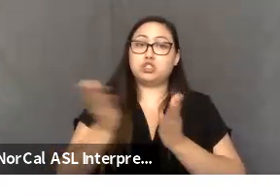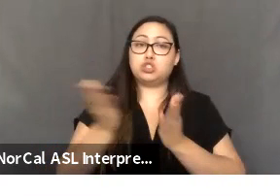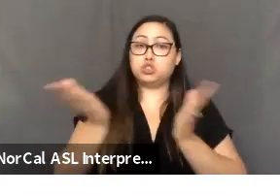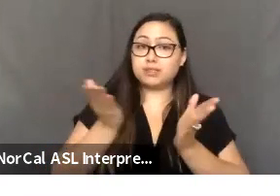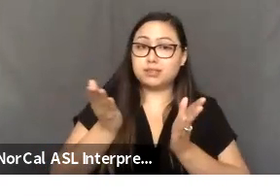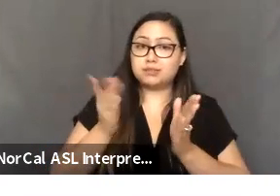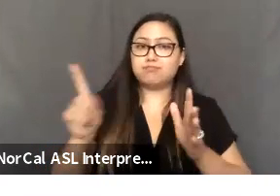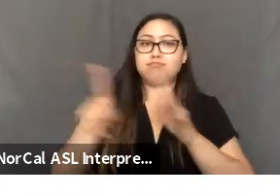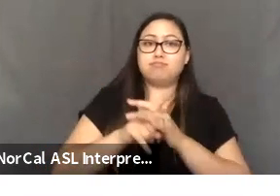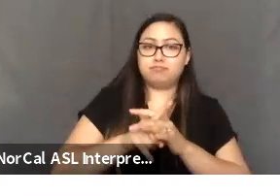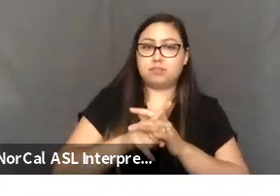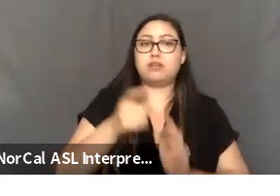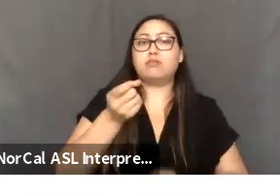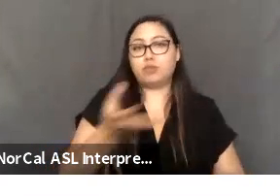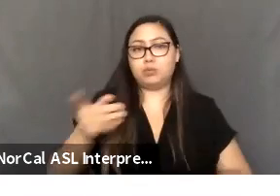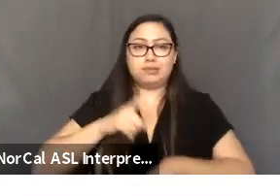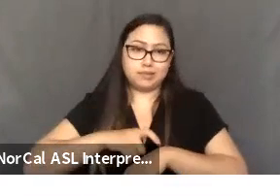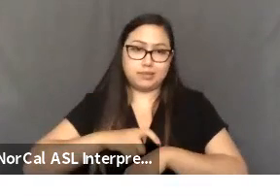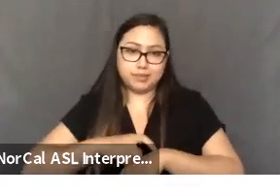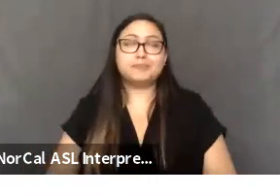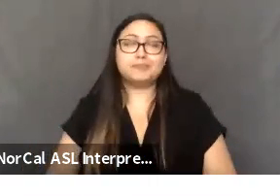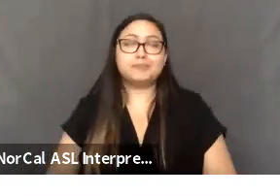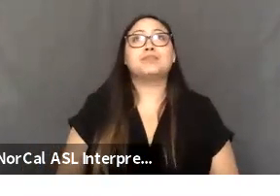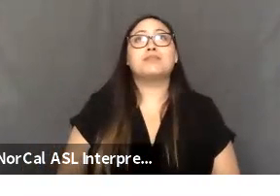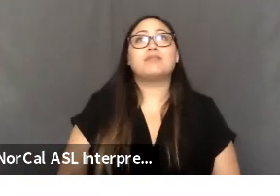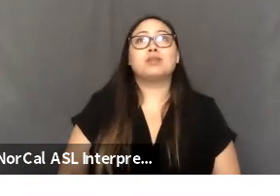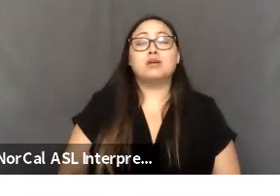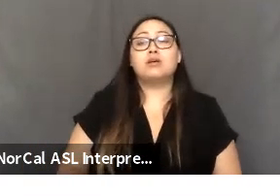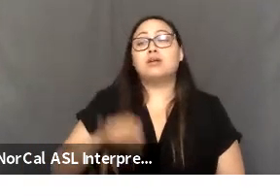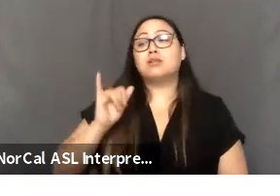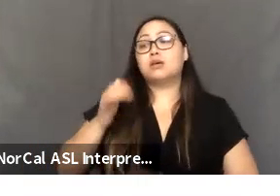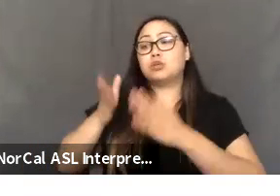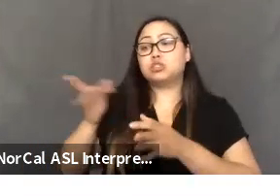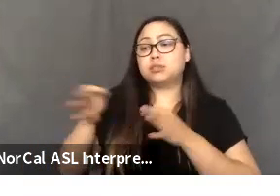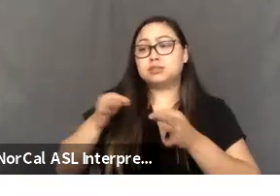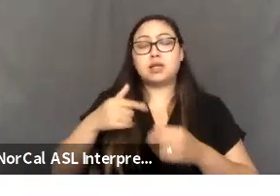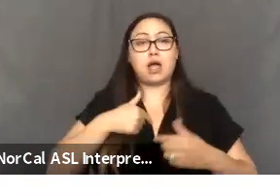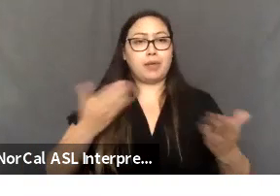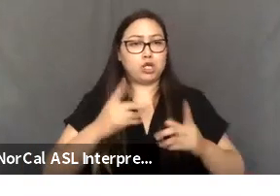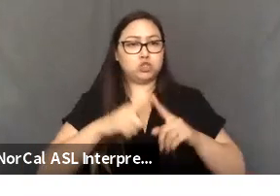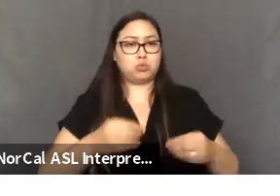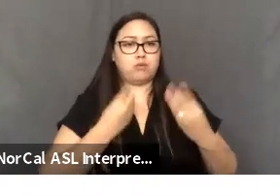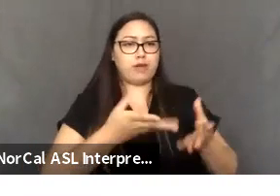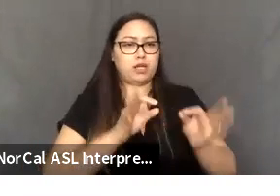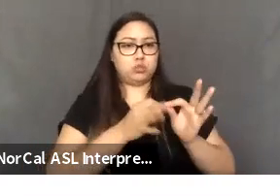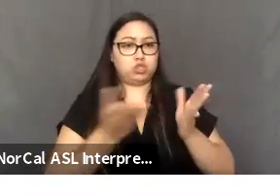multiple times. As this individual described, I am here to provide interpreter services. I